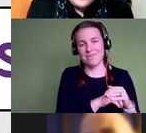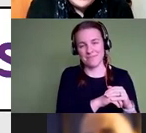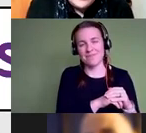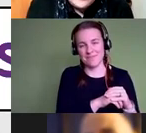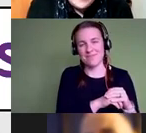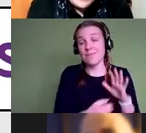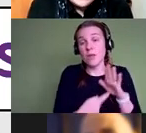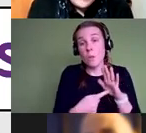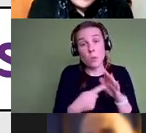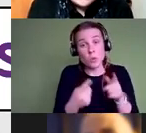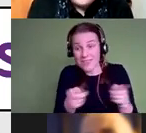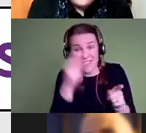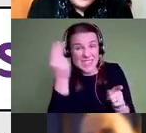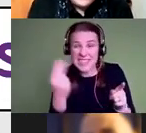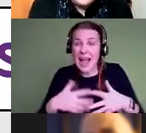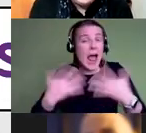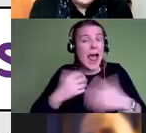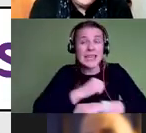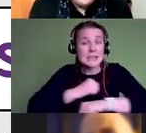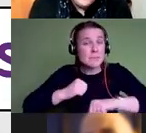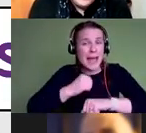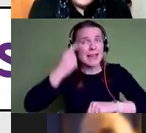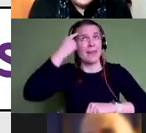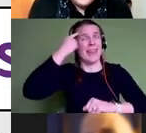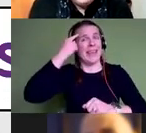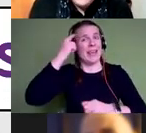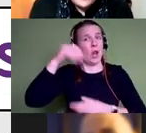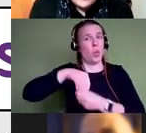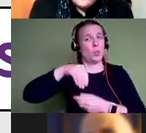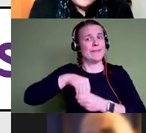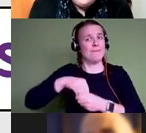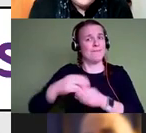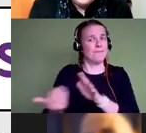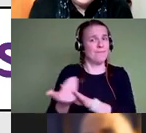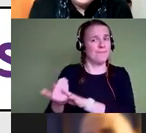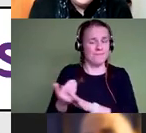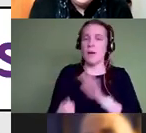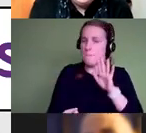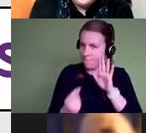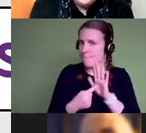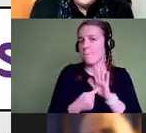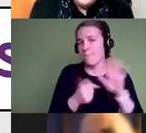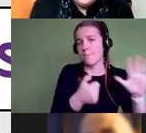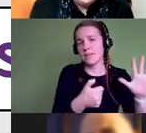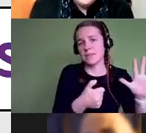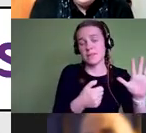this puts six principles together . I always say that these need